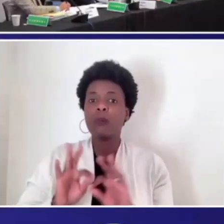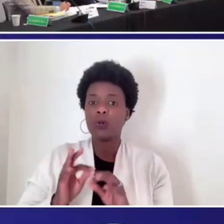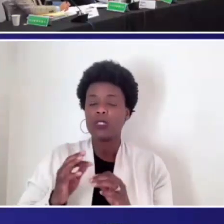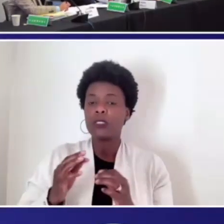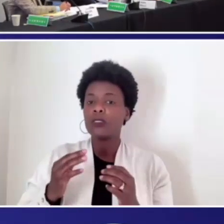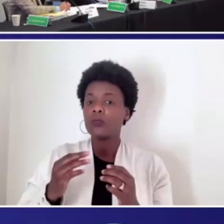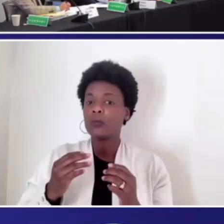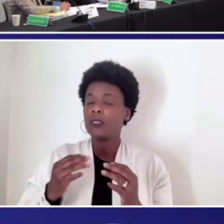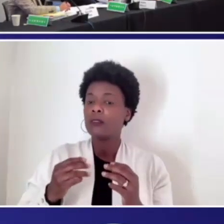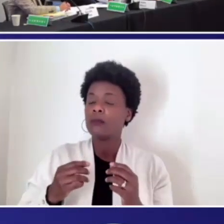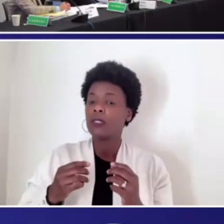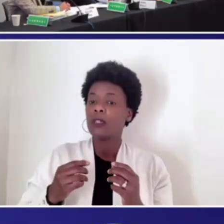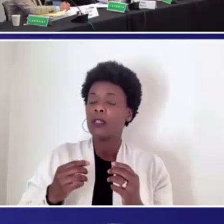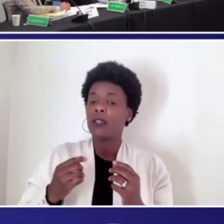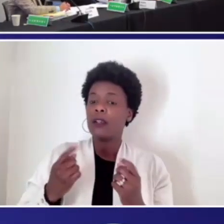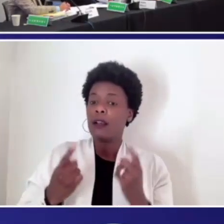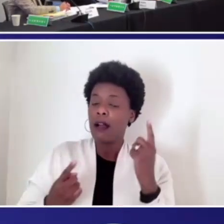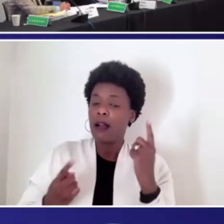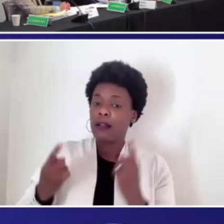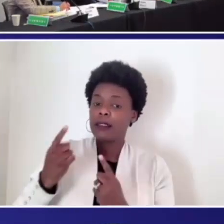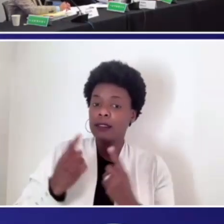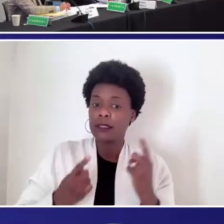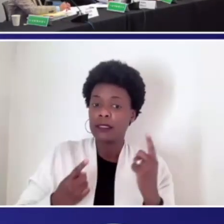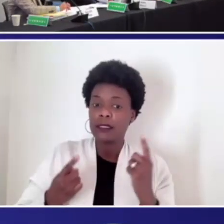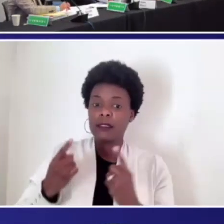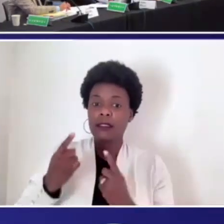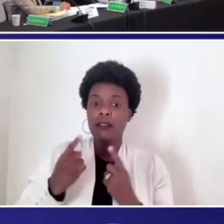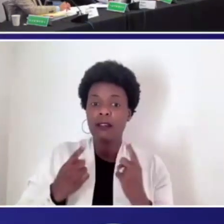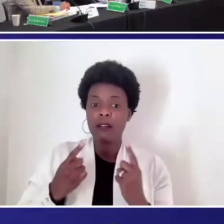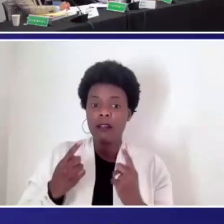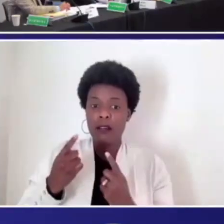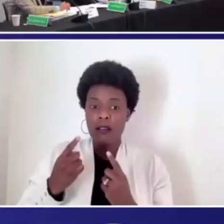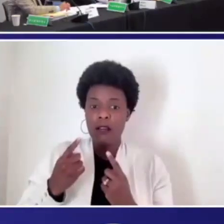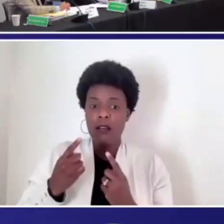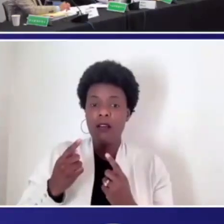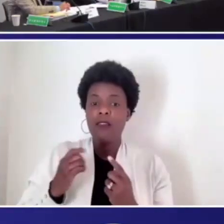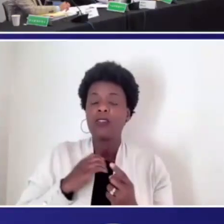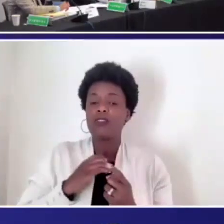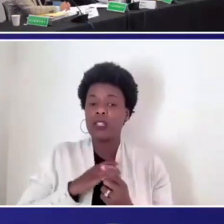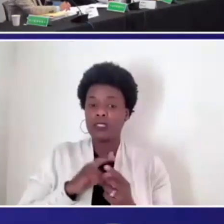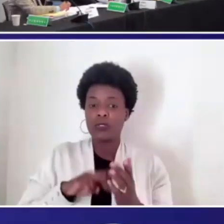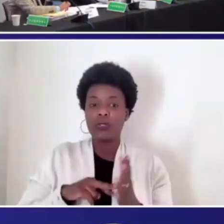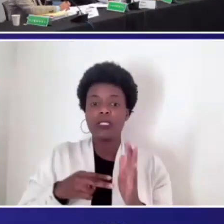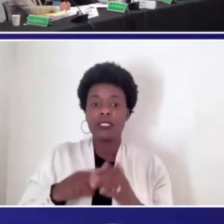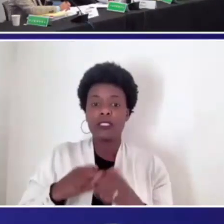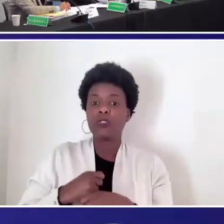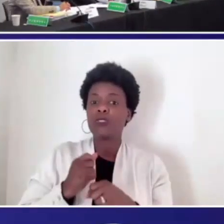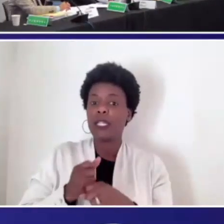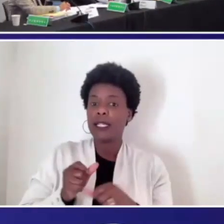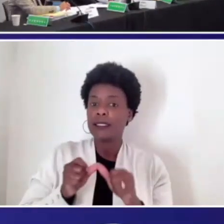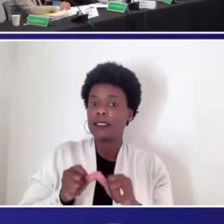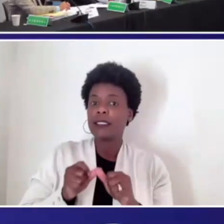a sustainable definition that can get through the legal process, because we all know people love to sue the Department for negotiated rulemaking rules.